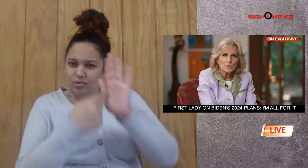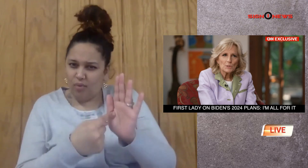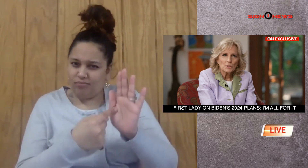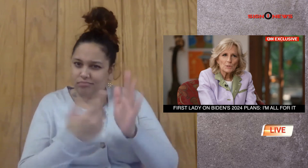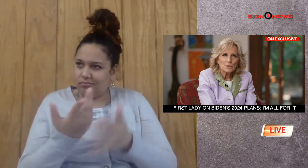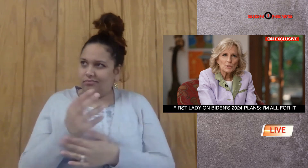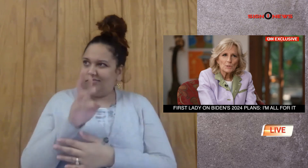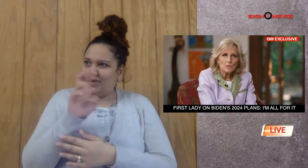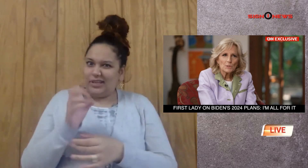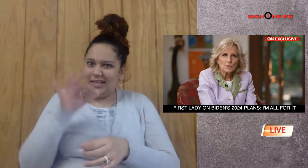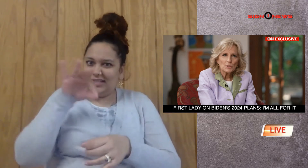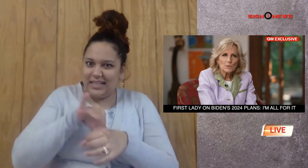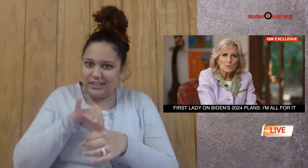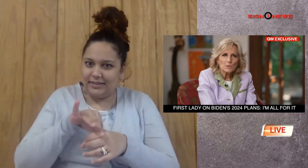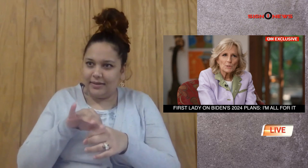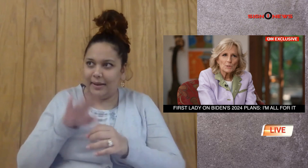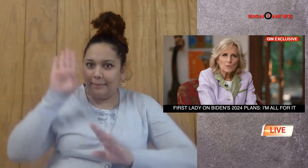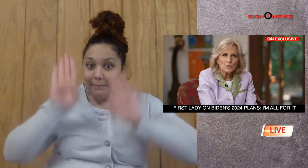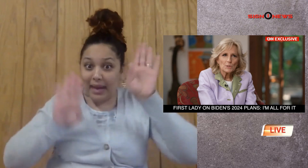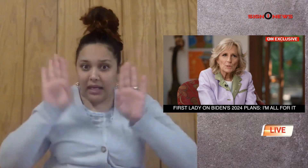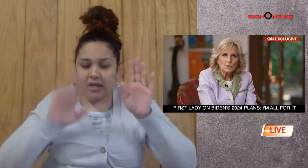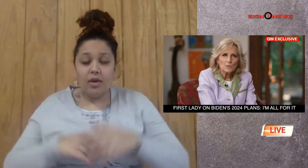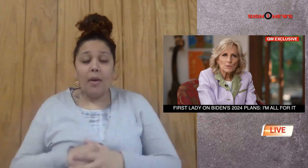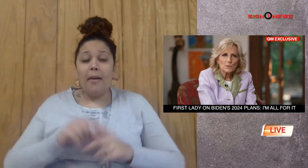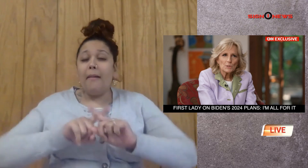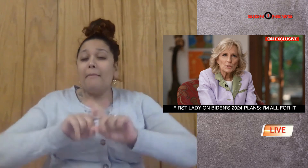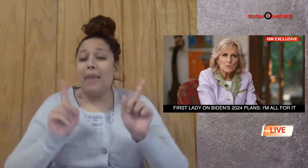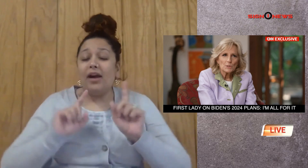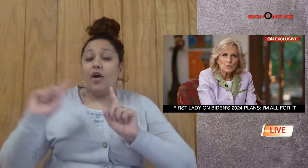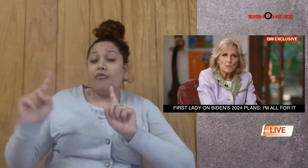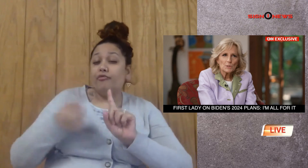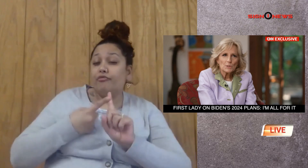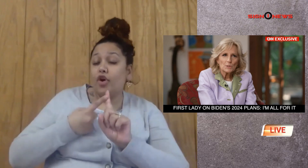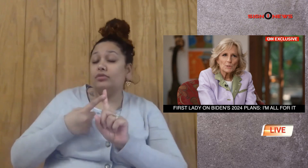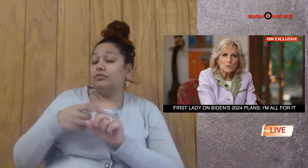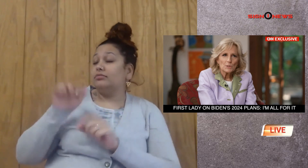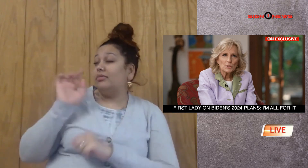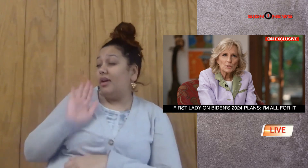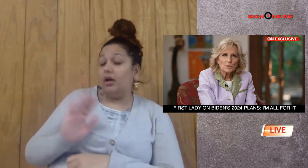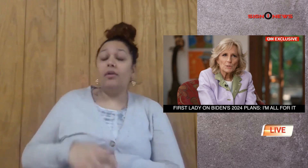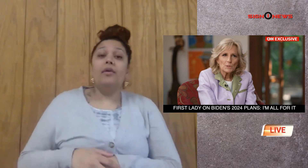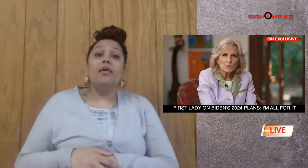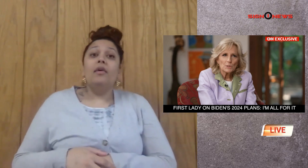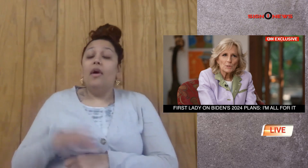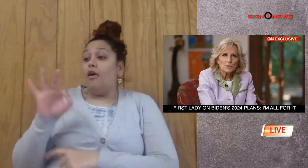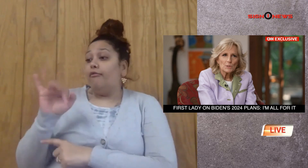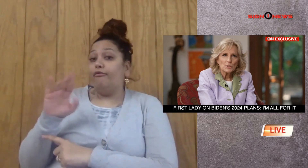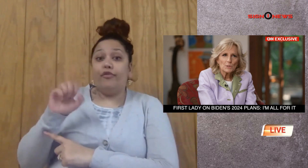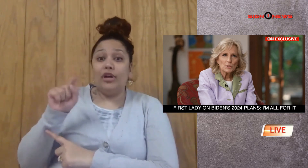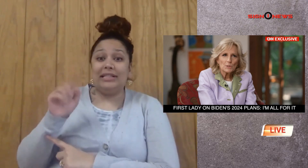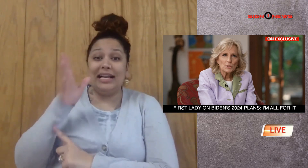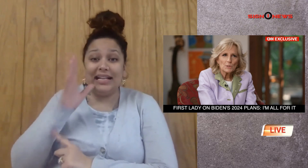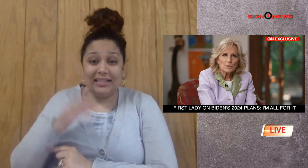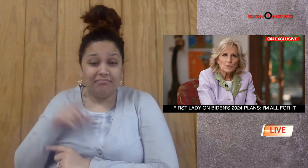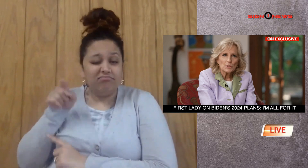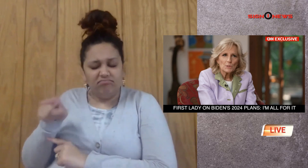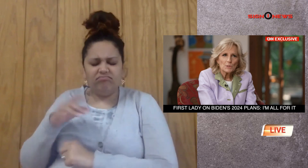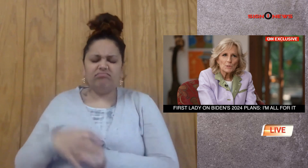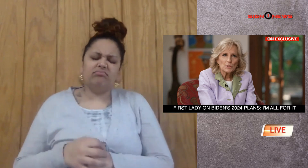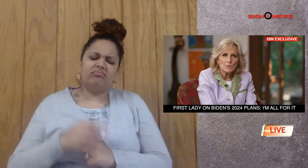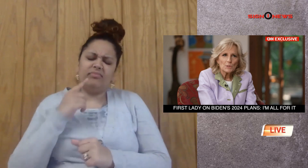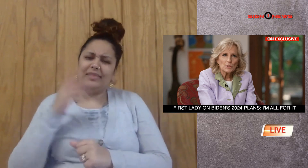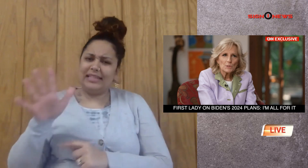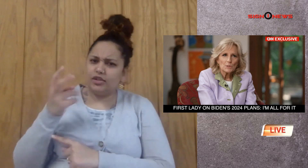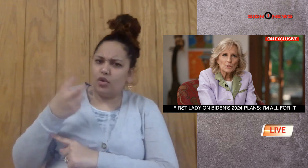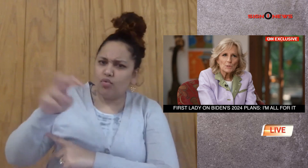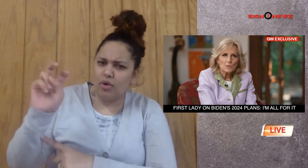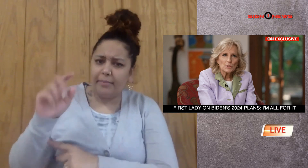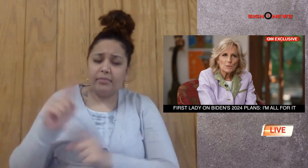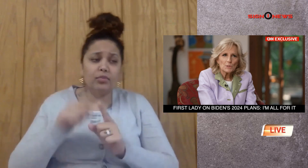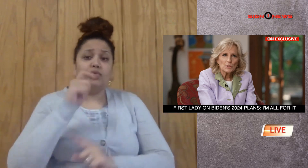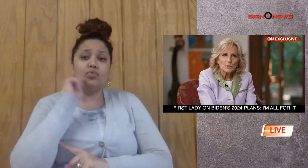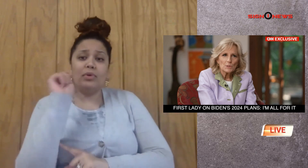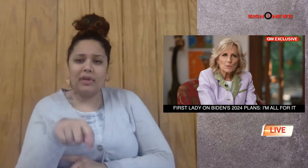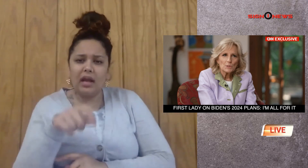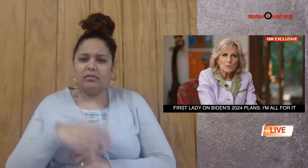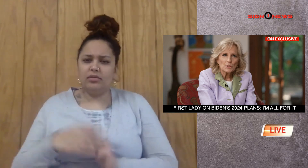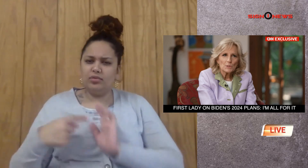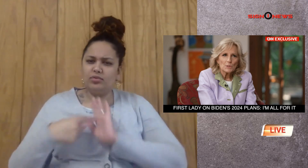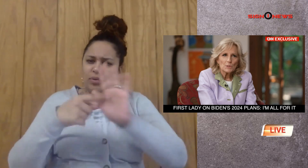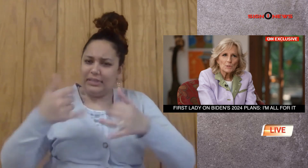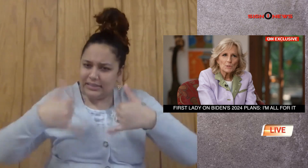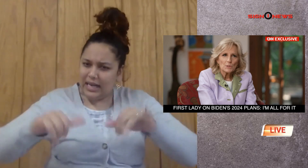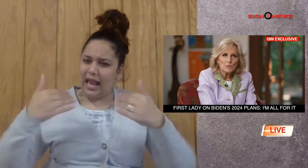to his age is a factor in a reelection bid but the first lady says his trip to Ukraine